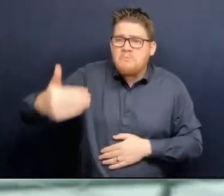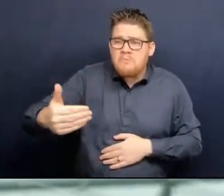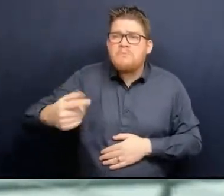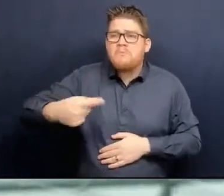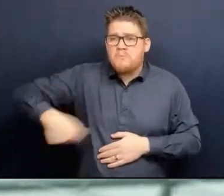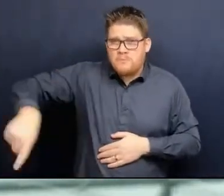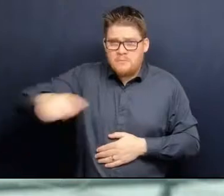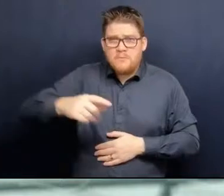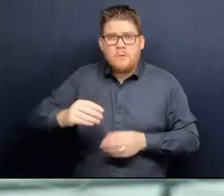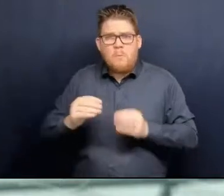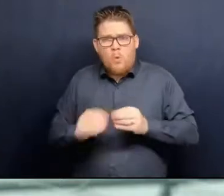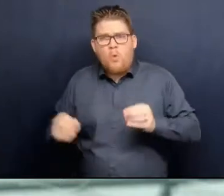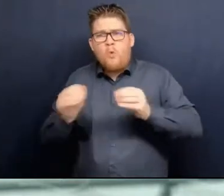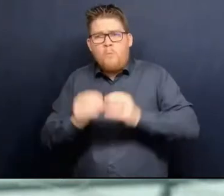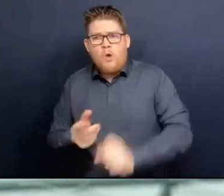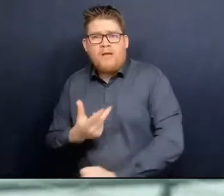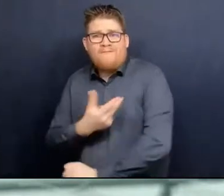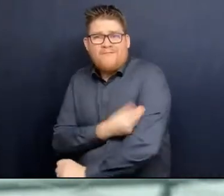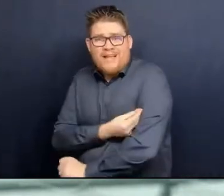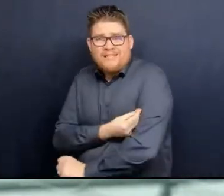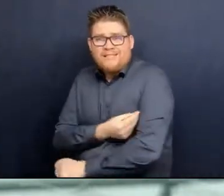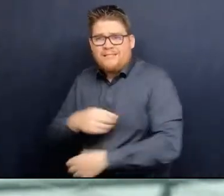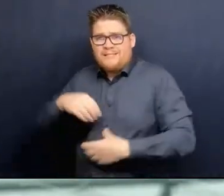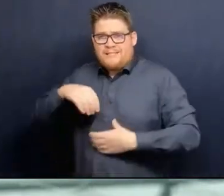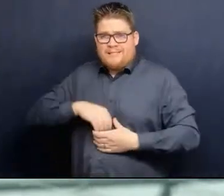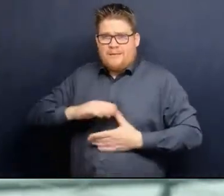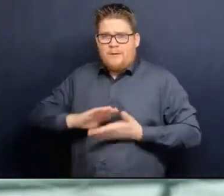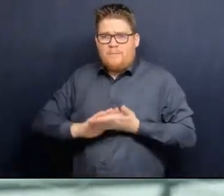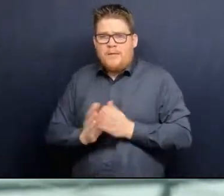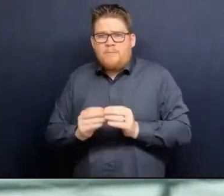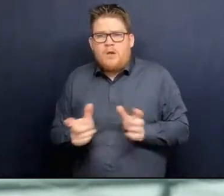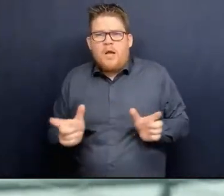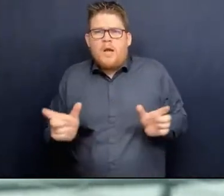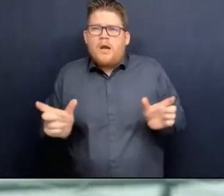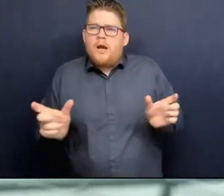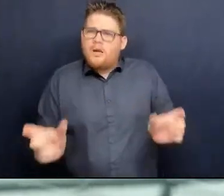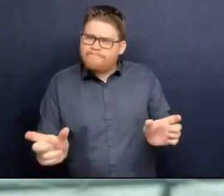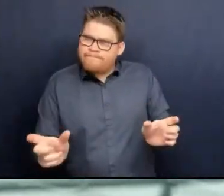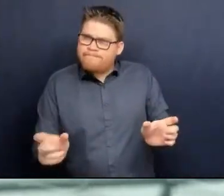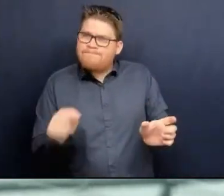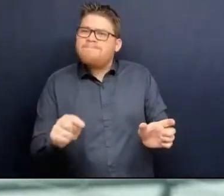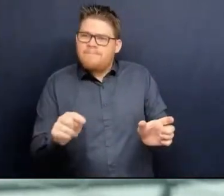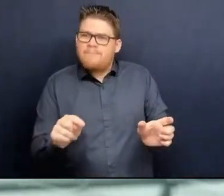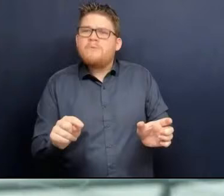that we have and where we are to be able to relieve the pressure